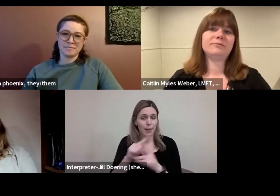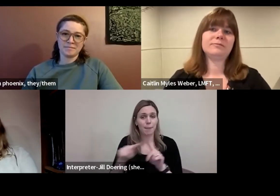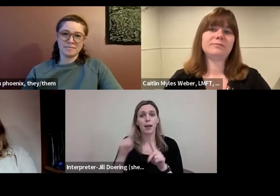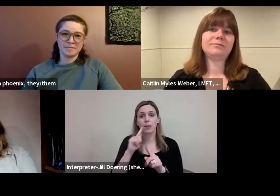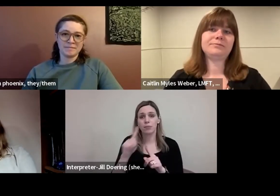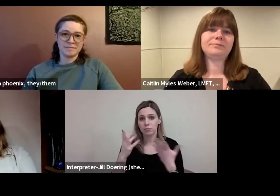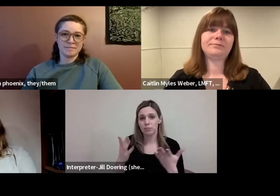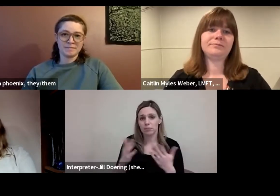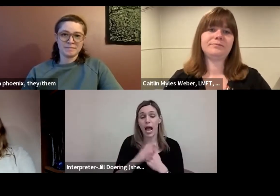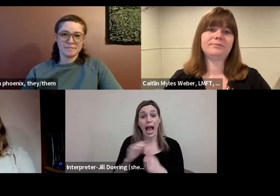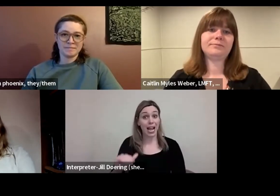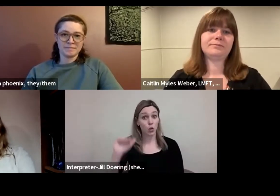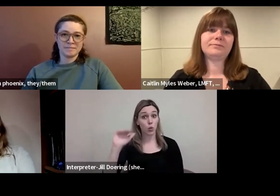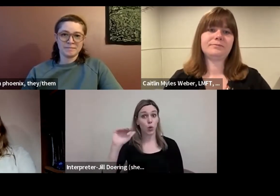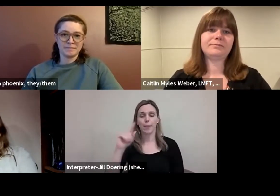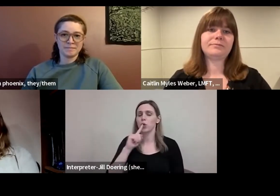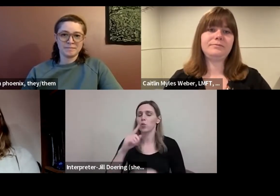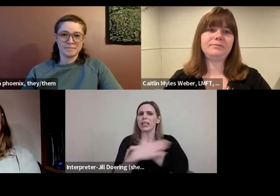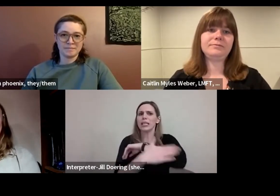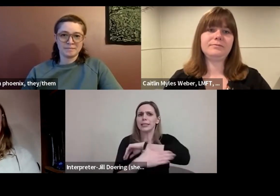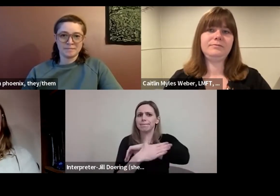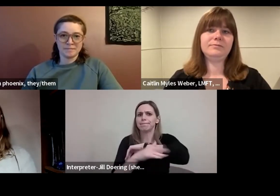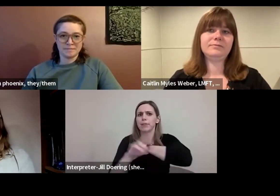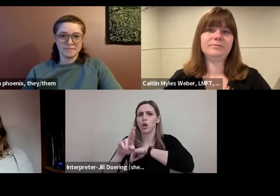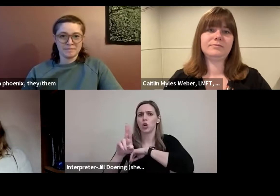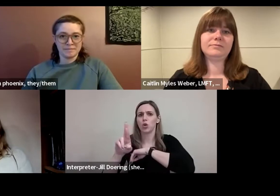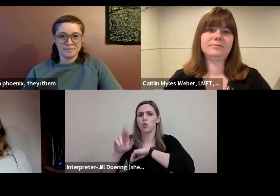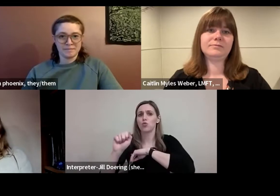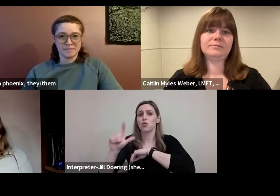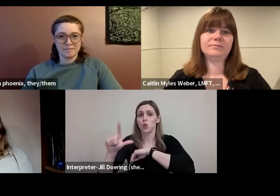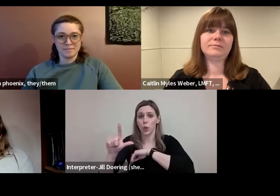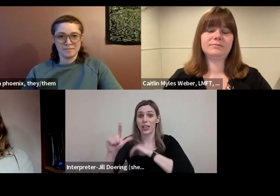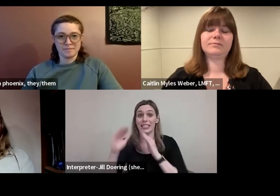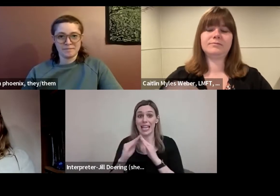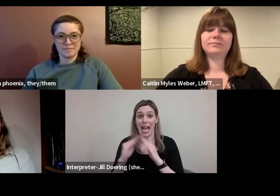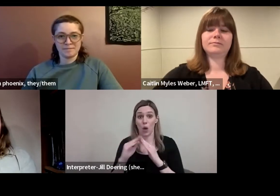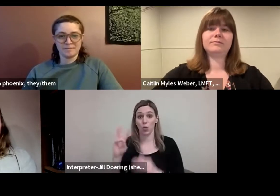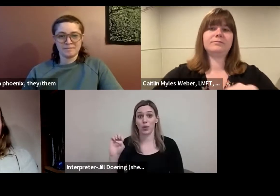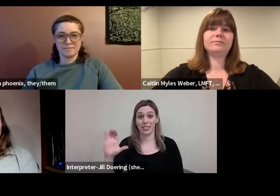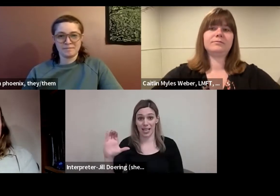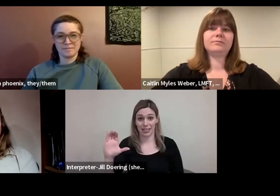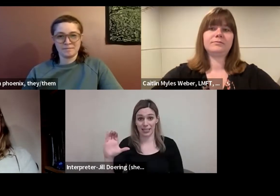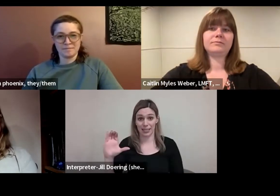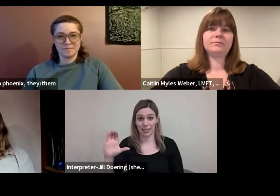So I grew up in a very rural town in Wisconsin. I am a Buddhist individual,